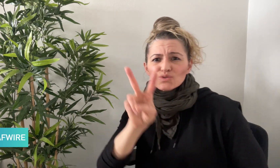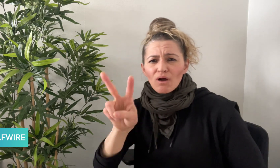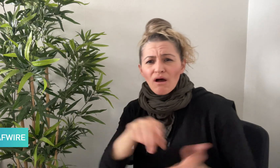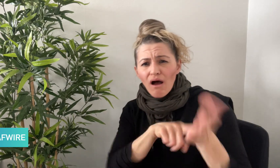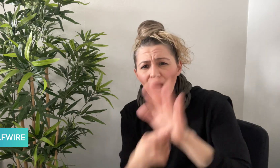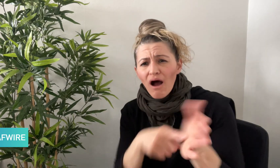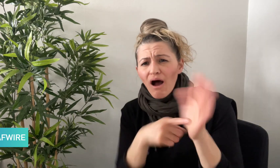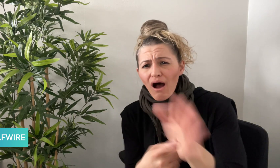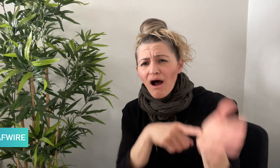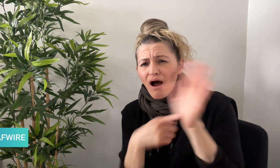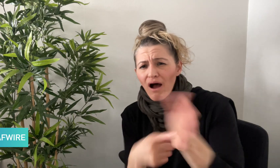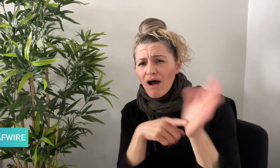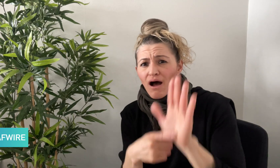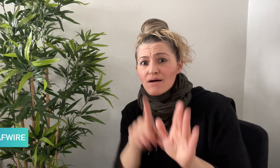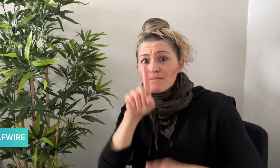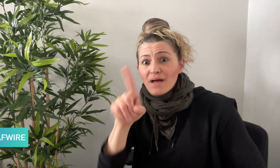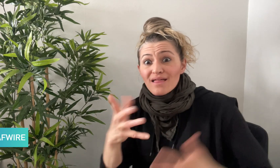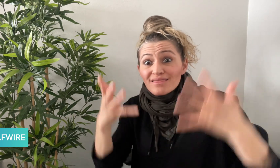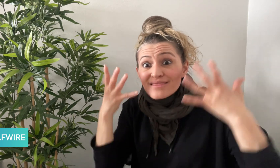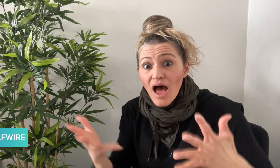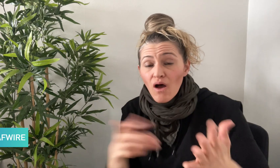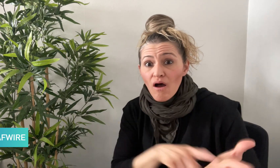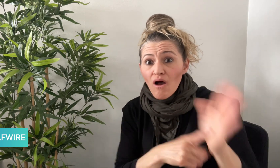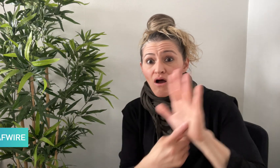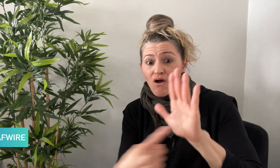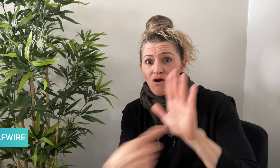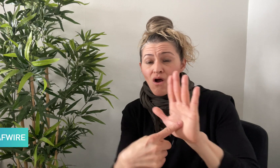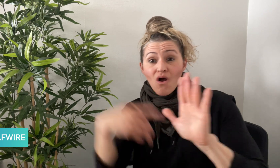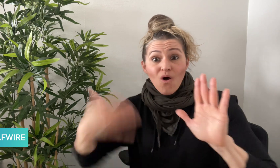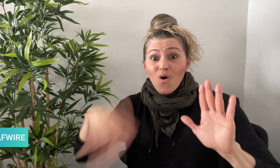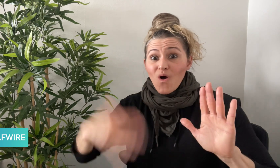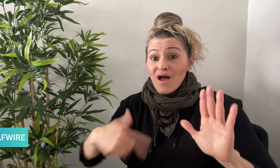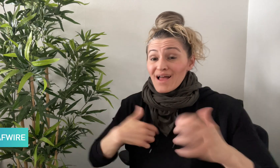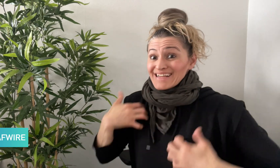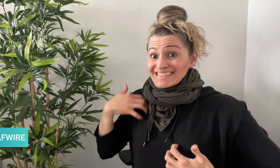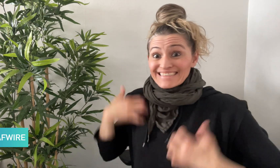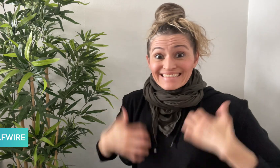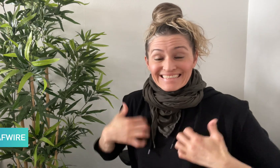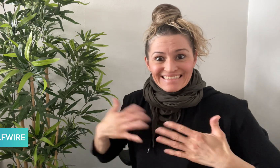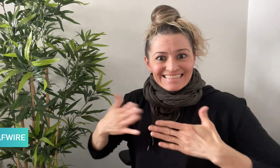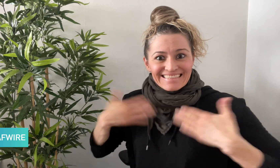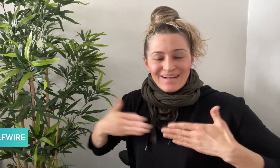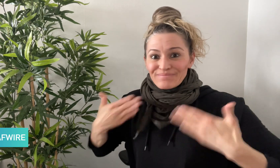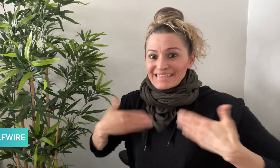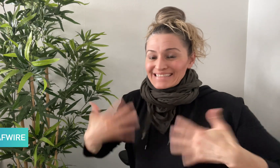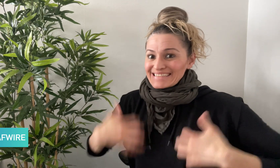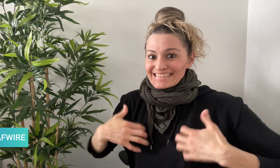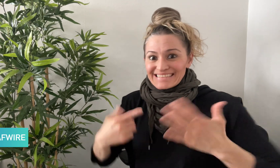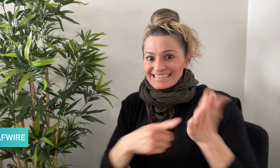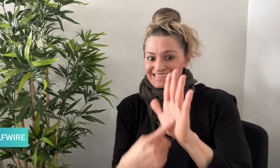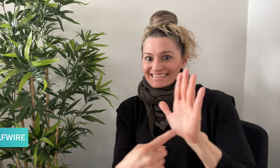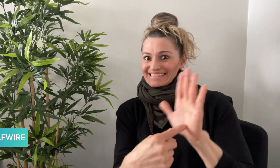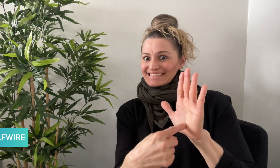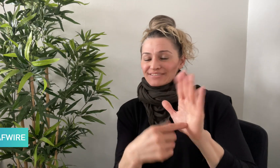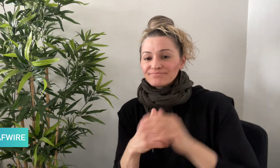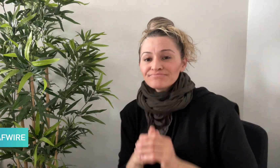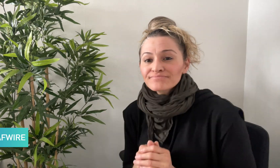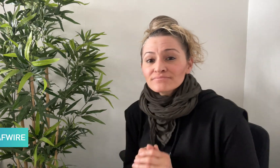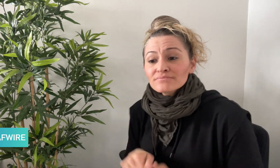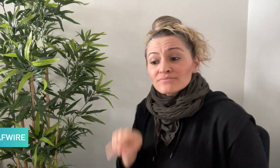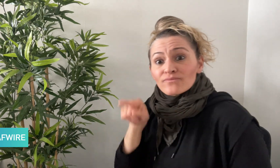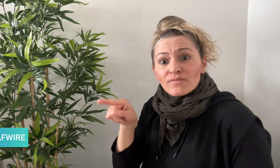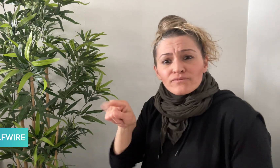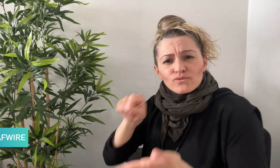about this one”. The writer explains that it was tricky